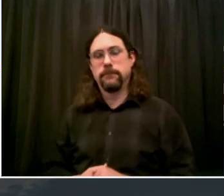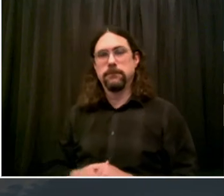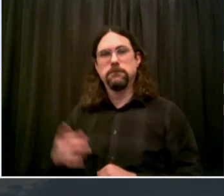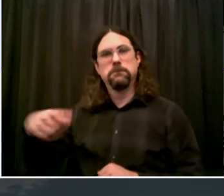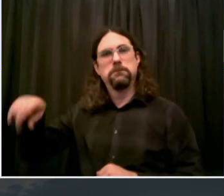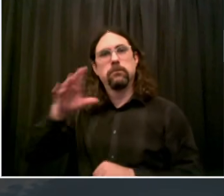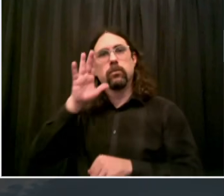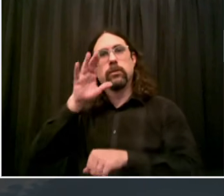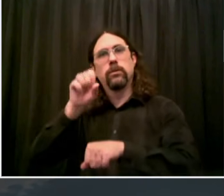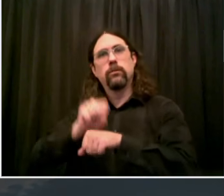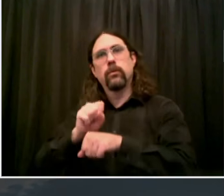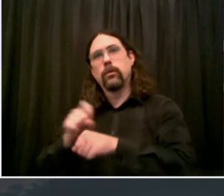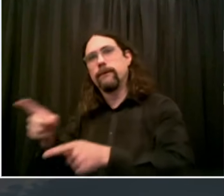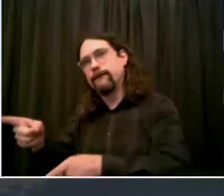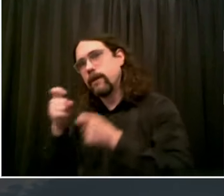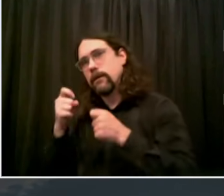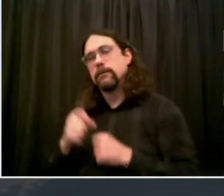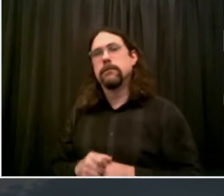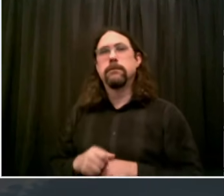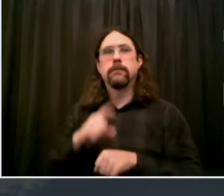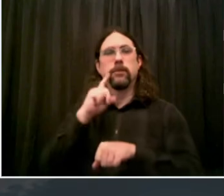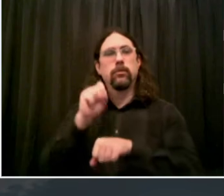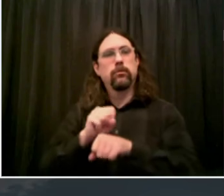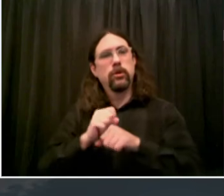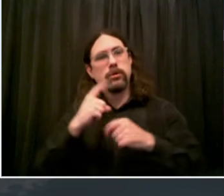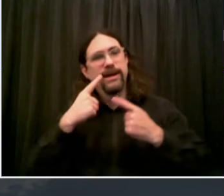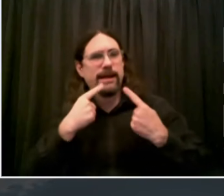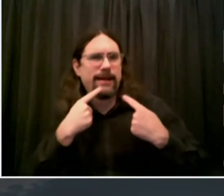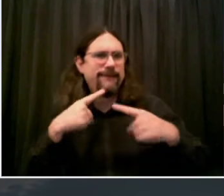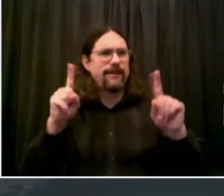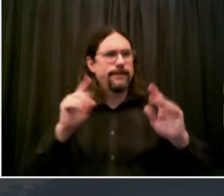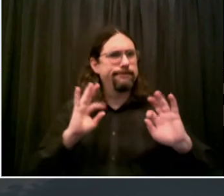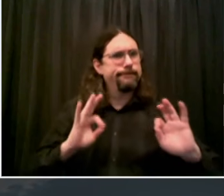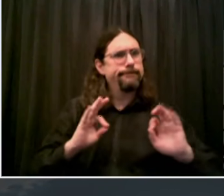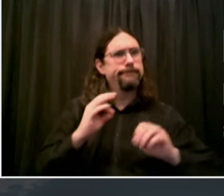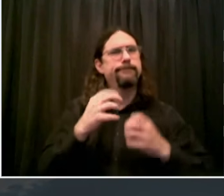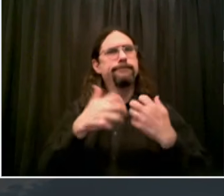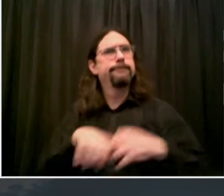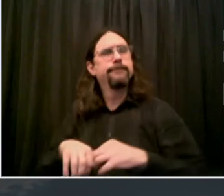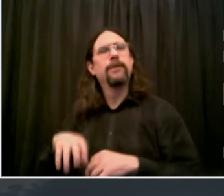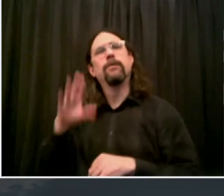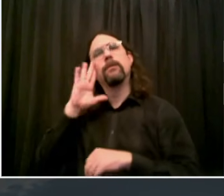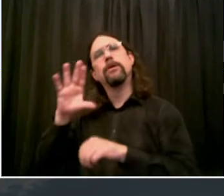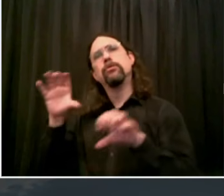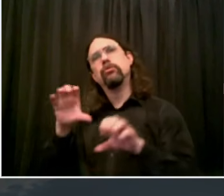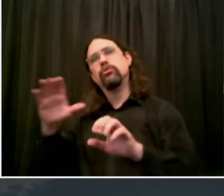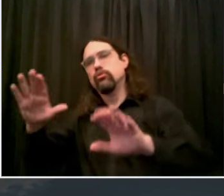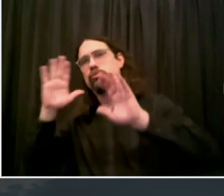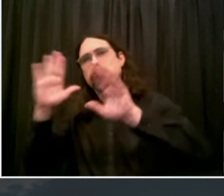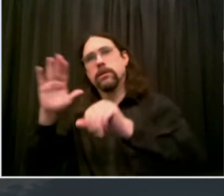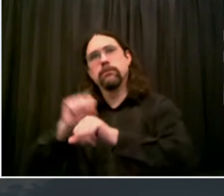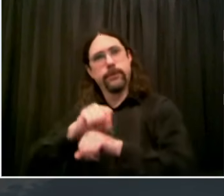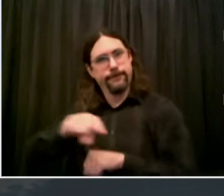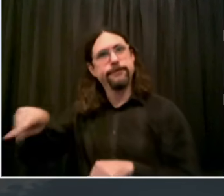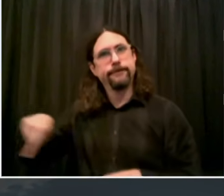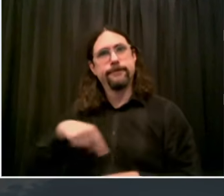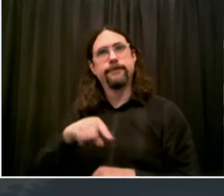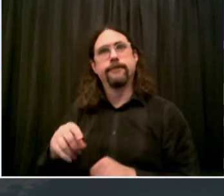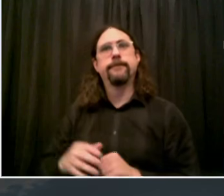MOVE VERY QUICKLY AND VERY EFFECTIVELY AND YOU'RE DOING IT. WE'RE VERY VERY APPRECIATIVE.